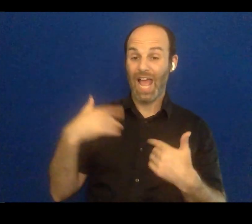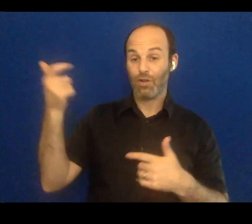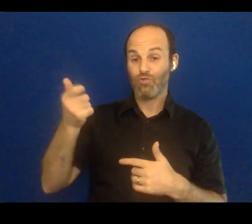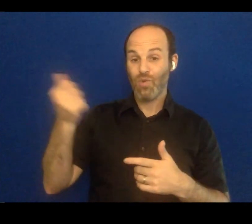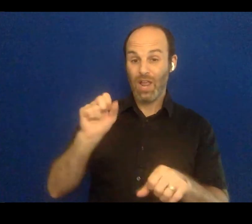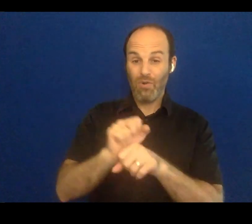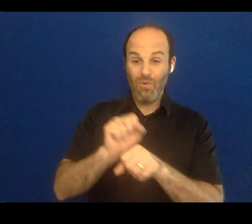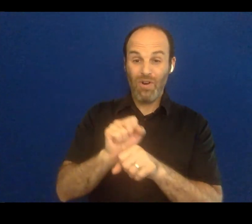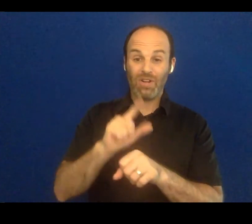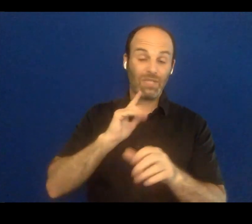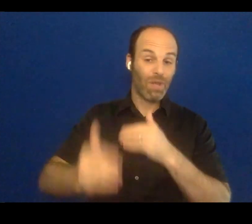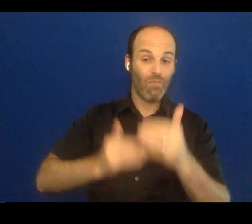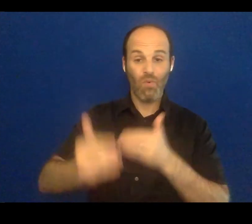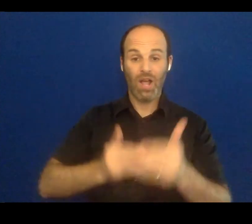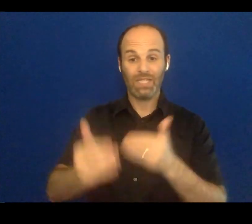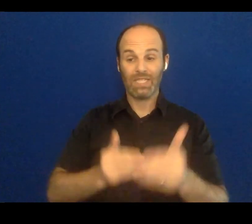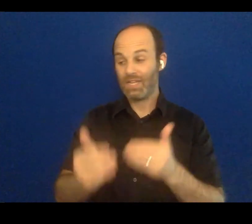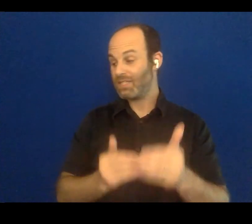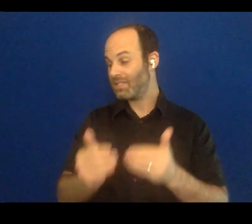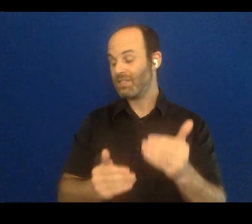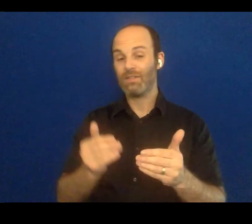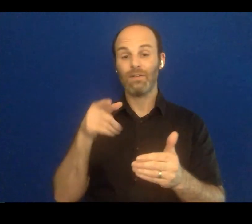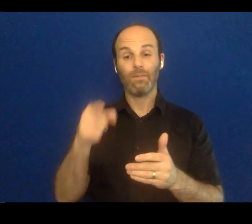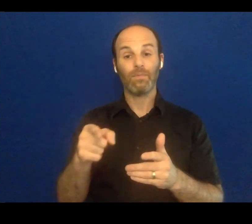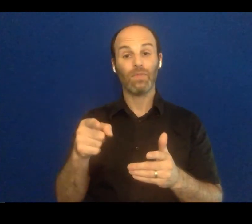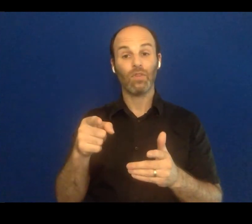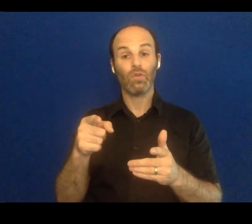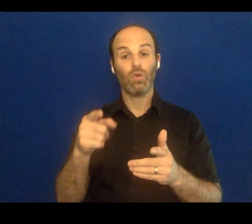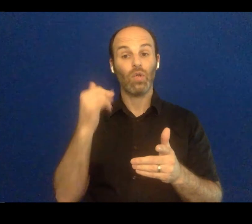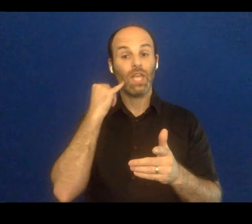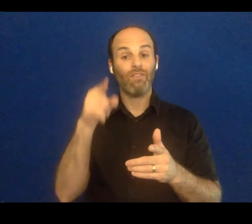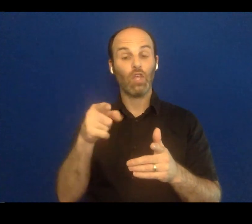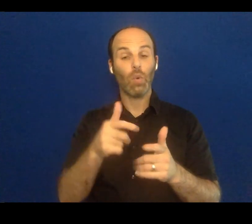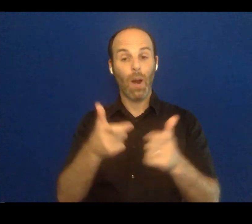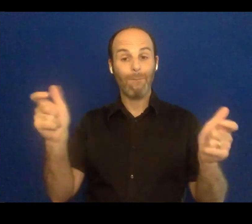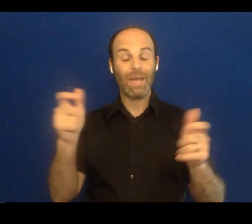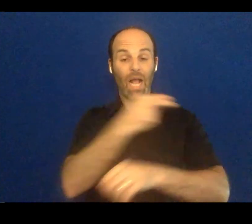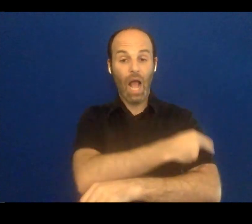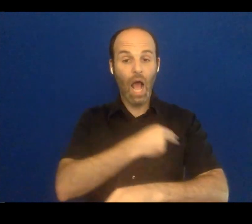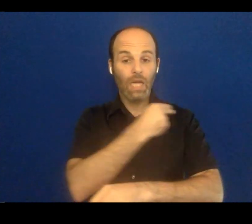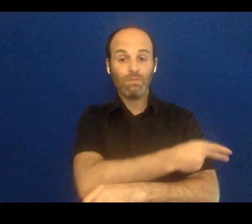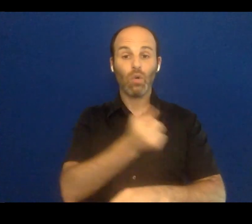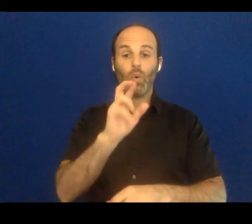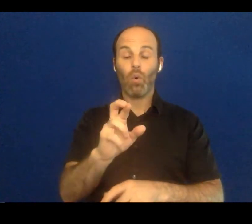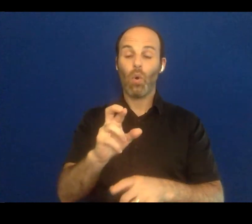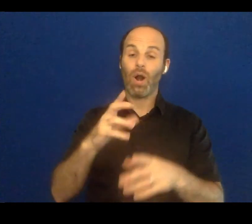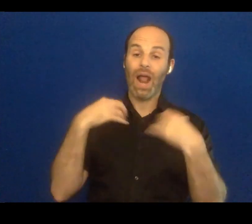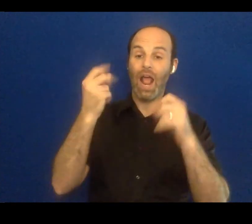THERE WAS GRANT WORK TO BE PROCESSED IN THAT IF YOU ARE A MAJOR HOSPITAL OR HEALTHCARE FACILITY, YOU SHOULD HAVE AT